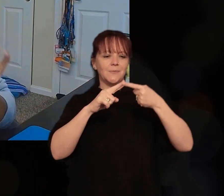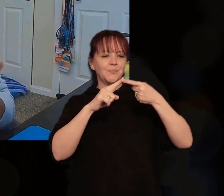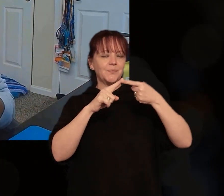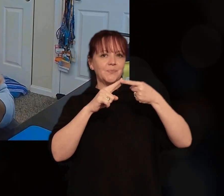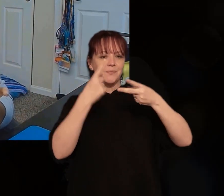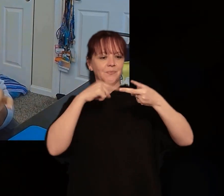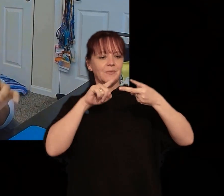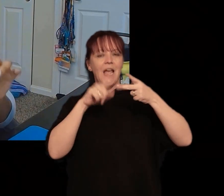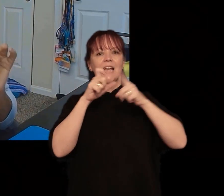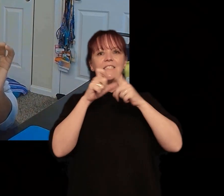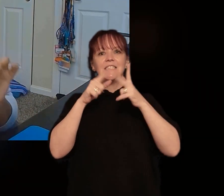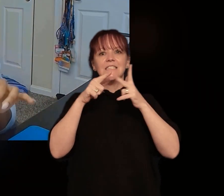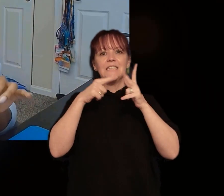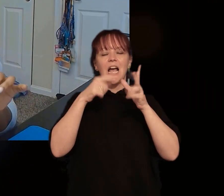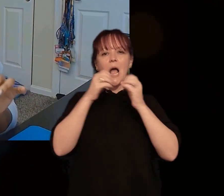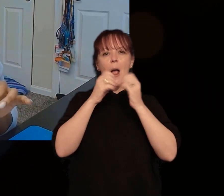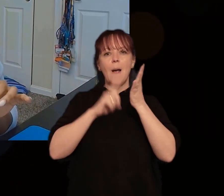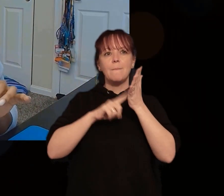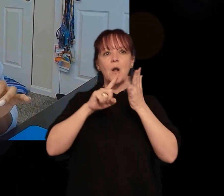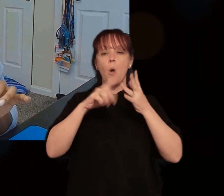the Diablo 4 community showcase,